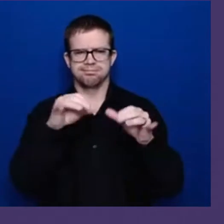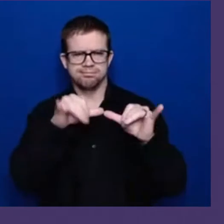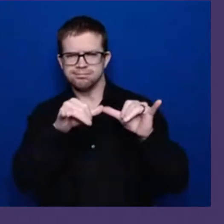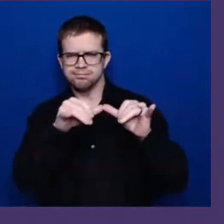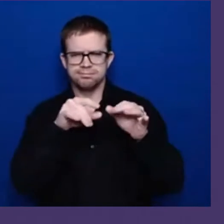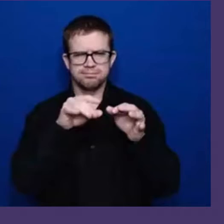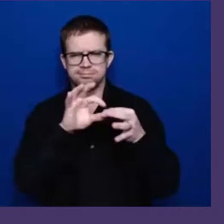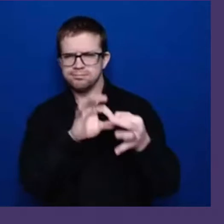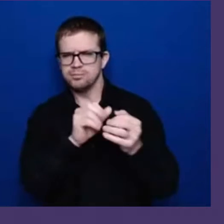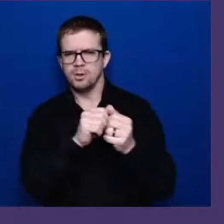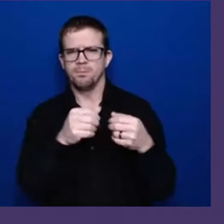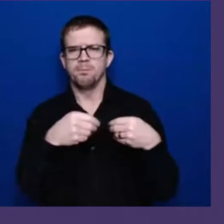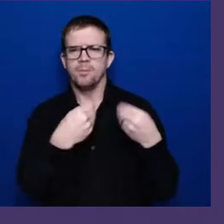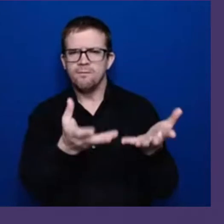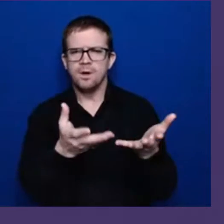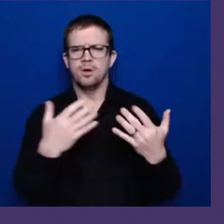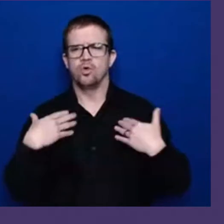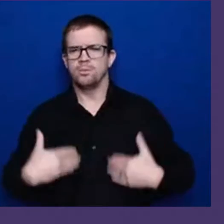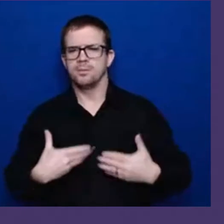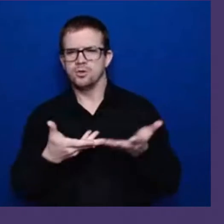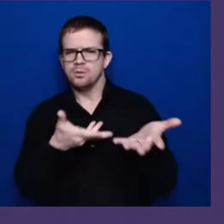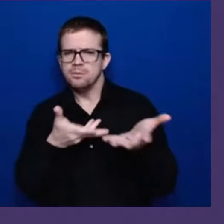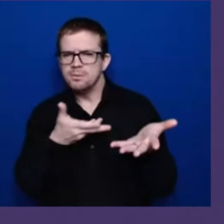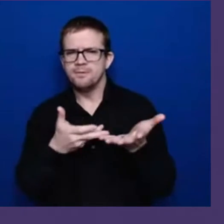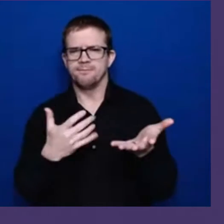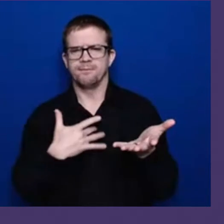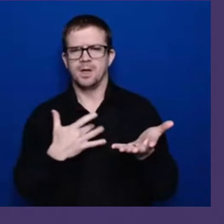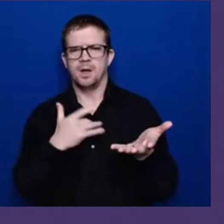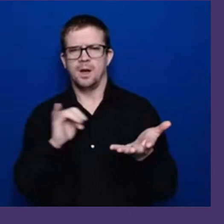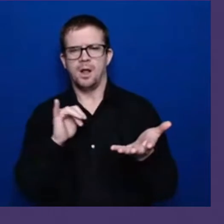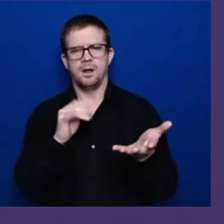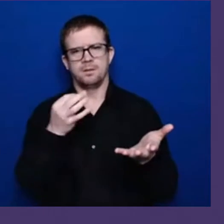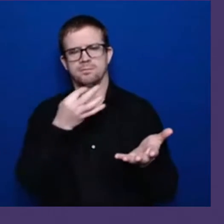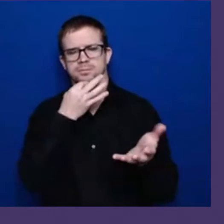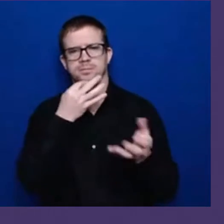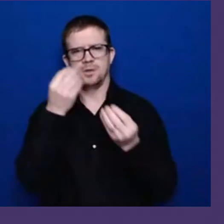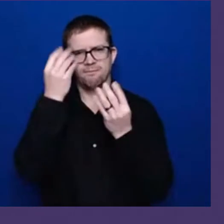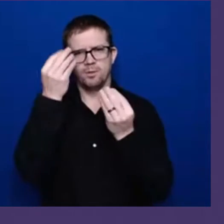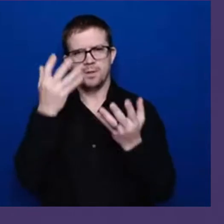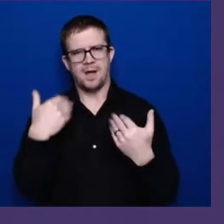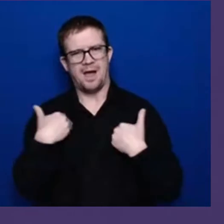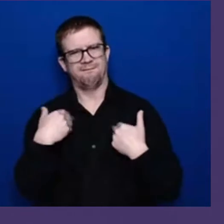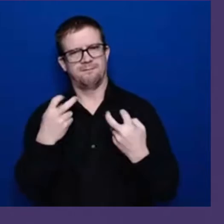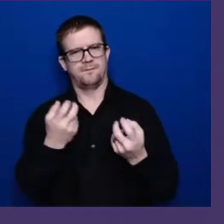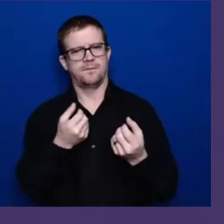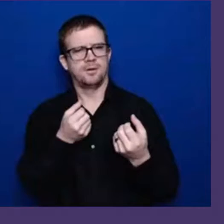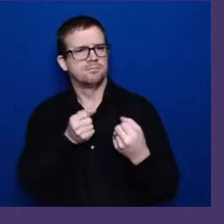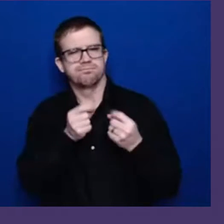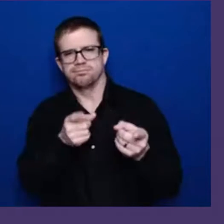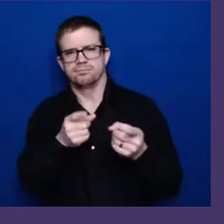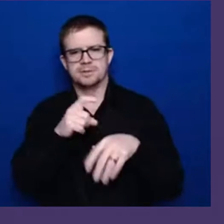expert information and empathic response styles. If GITA detects a severe issue,